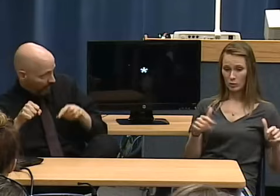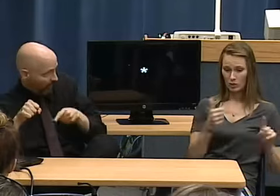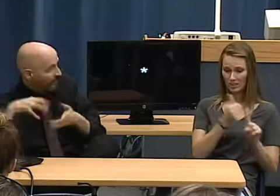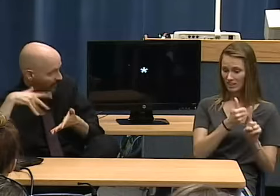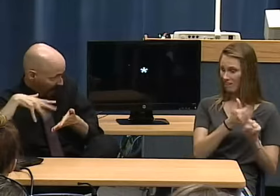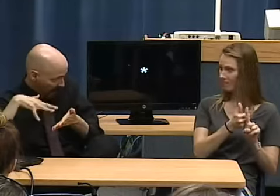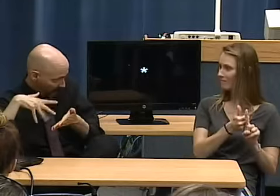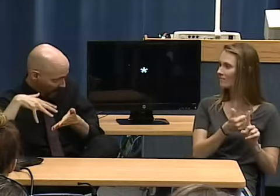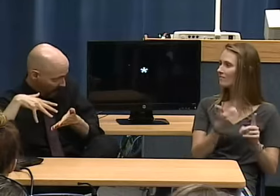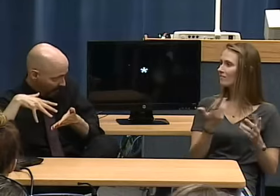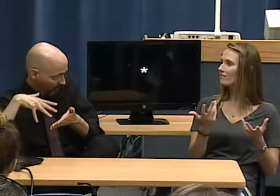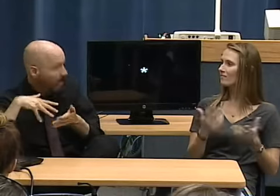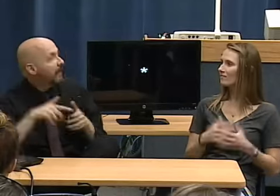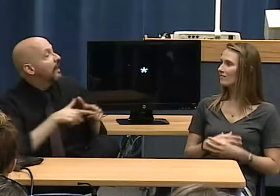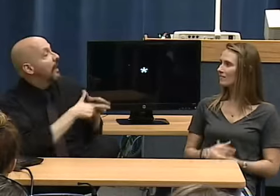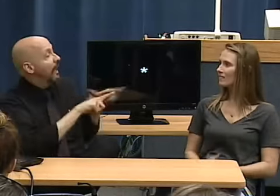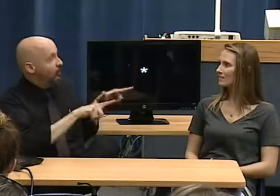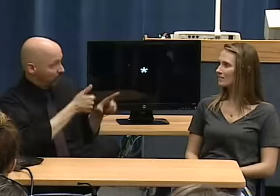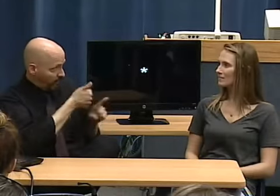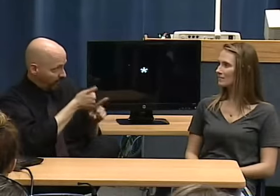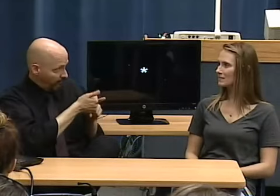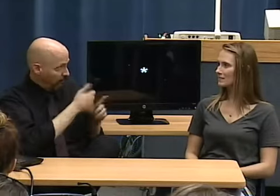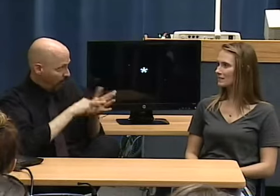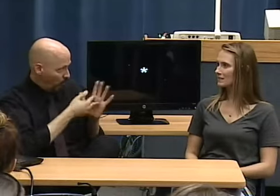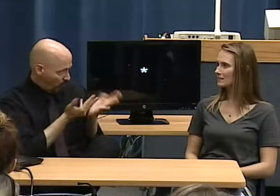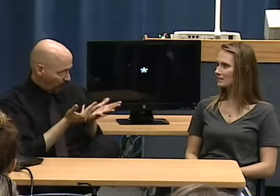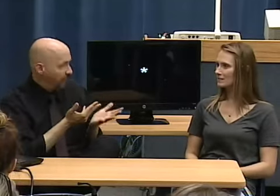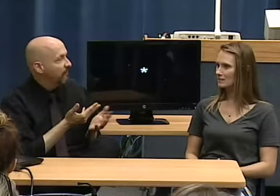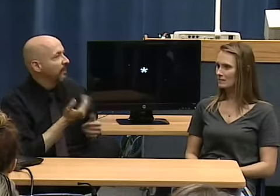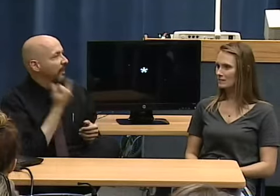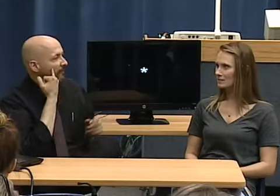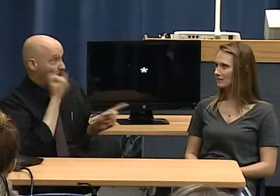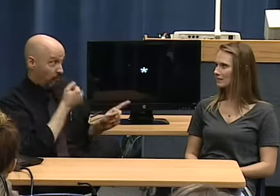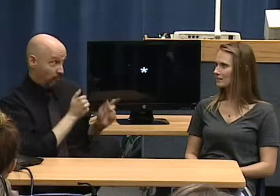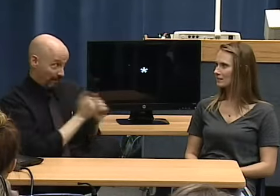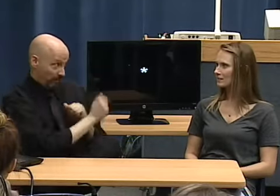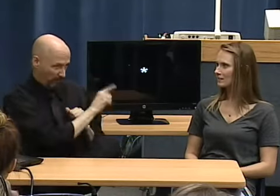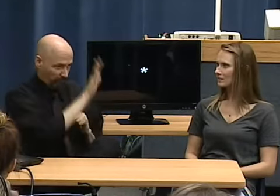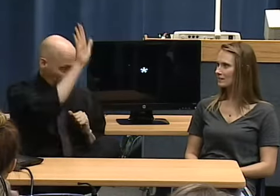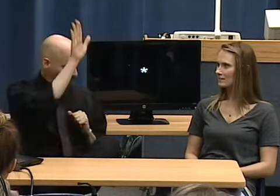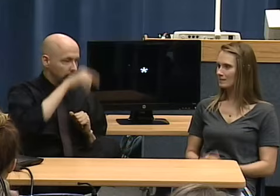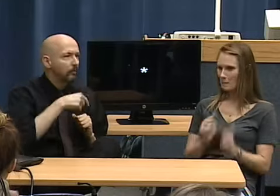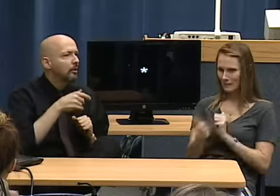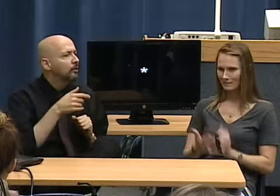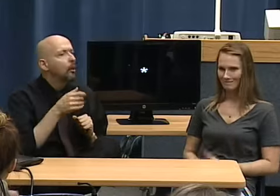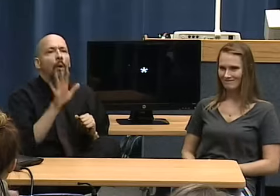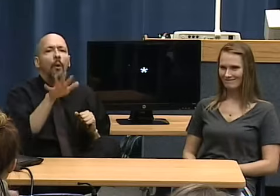Language itself? "Language" itself means... If you want to pass, call on someone. I pass!